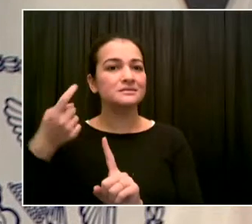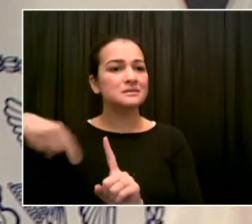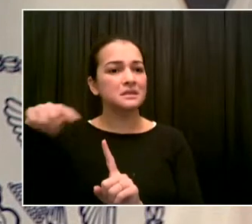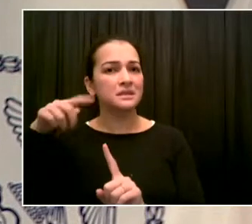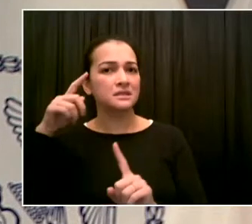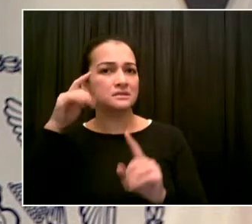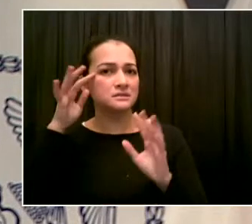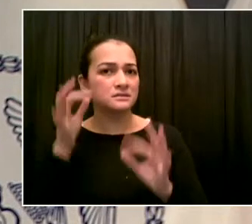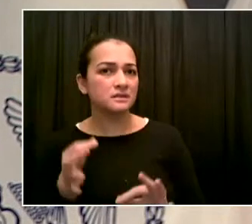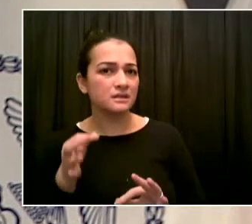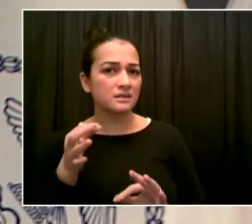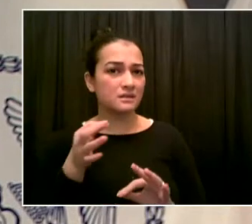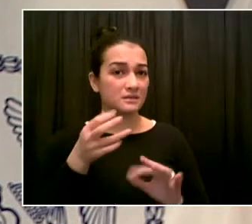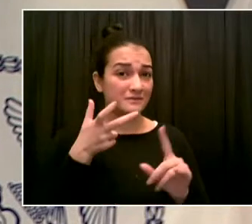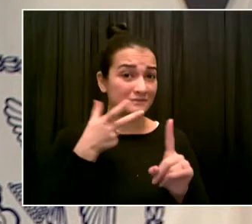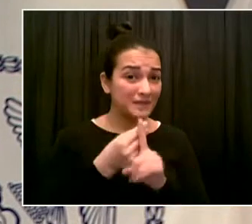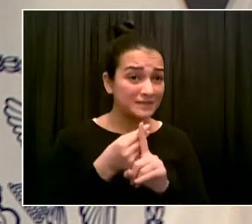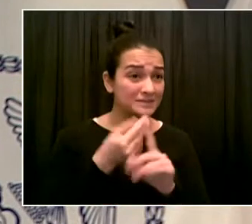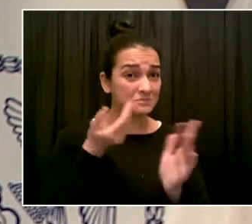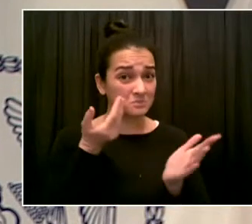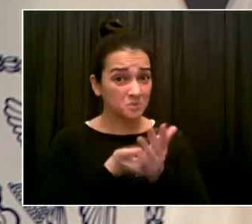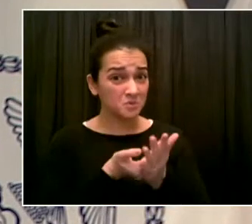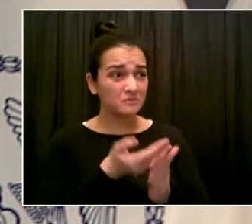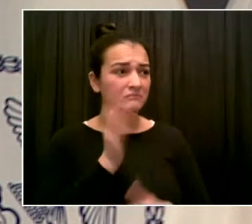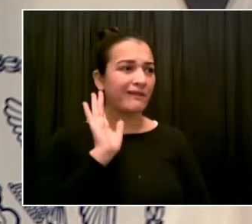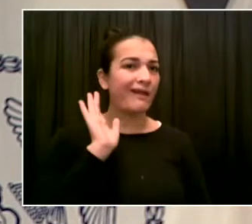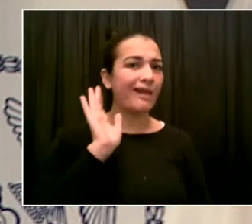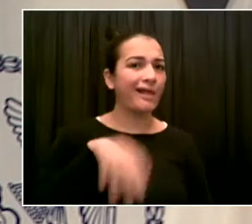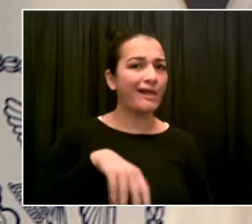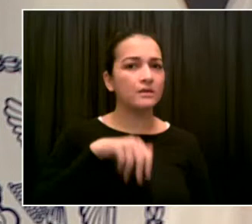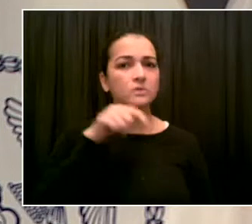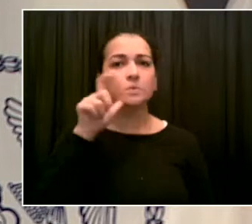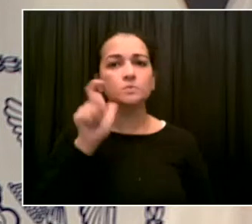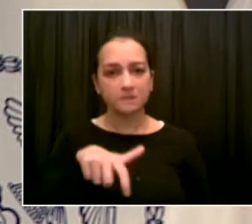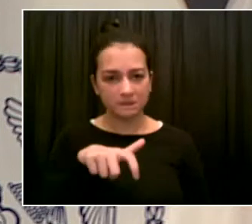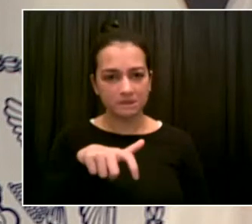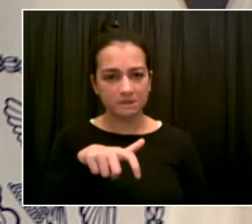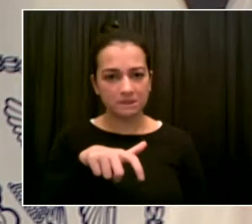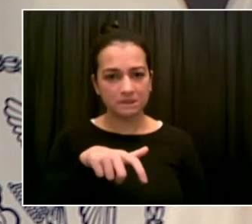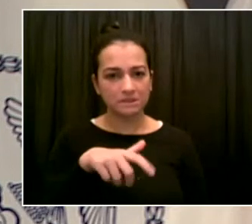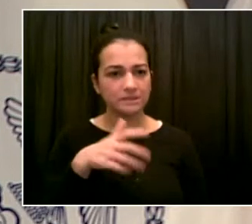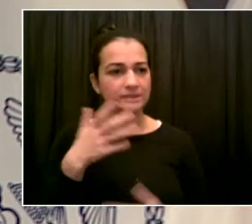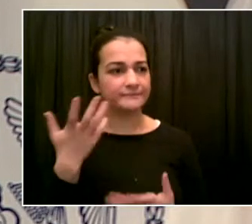COMPETING ATHLETES THAO VE PROOF OF AT EALST ONE VACCINATION SHOT. HEWN THE STATE GIRLS TEAM TENNIS CHAMPIONSHIP WAS